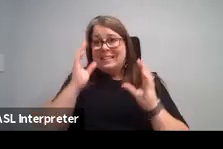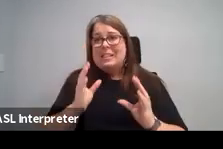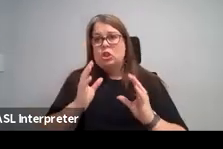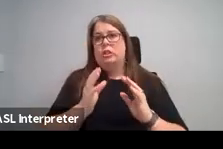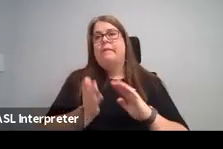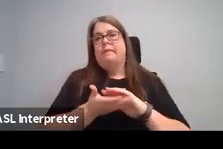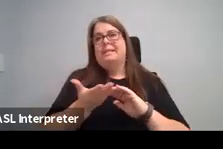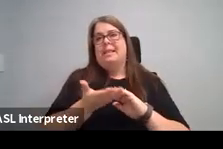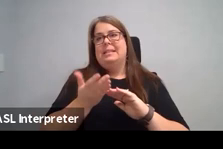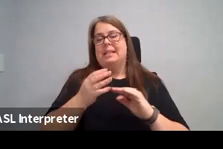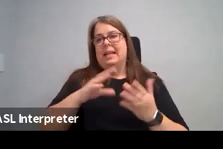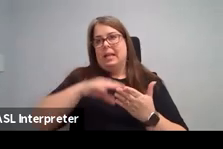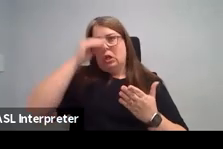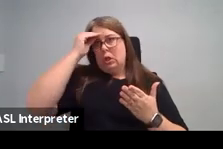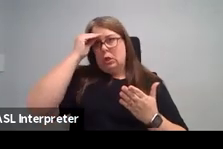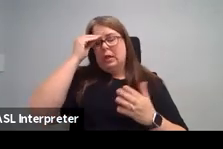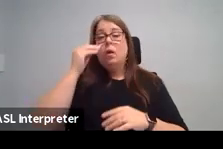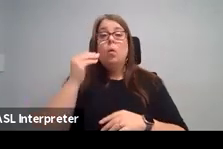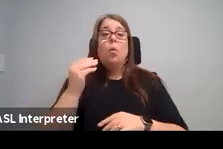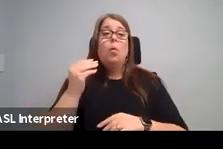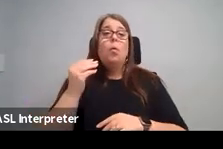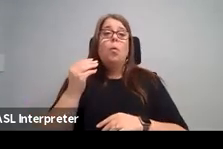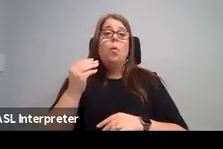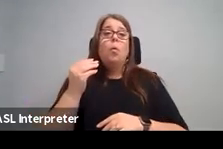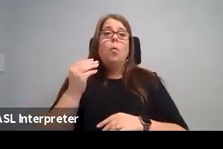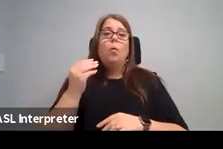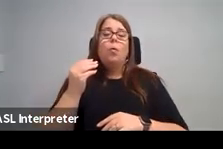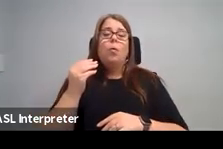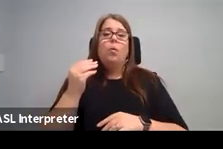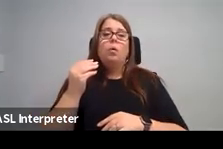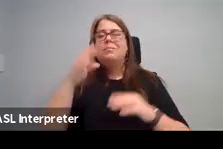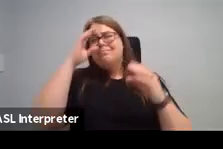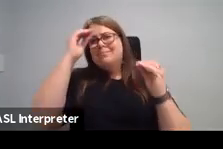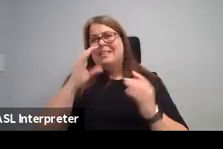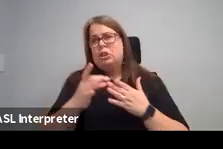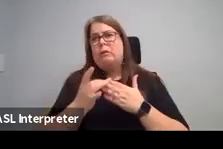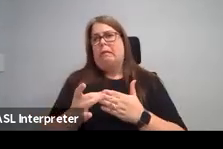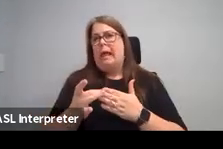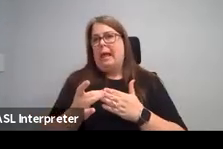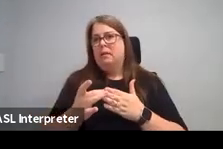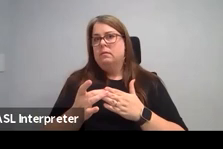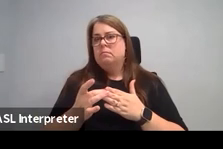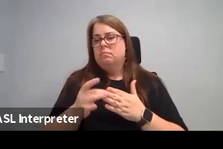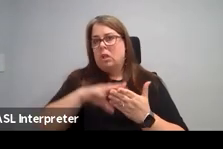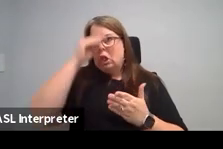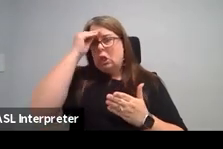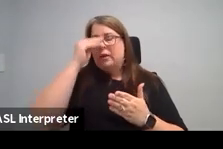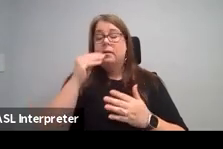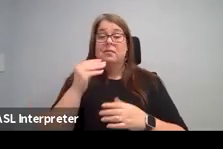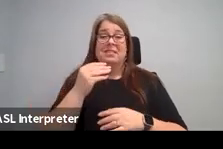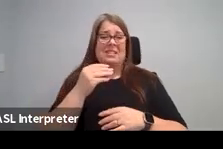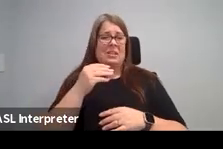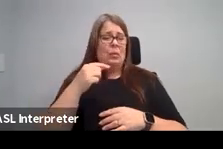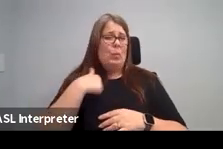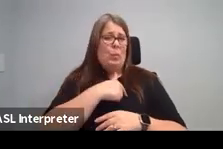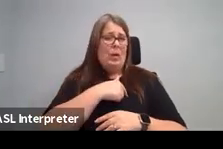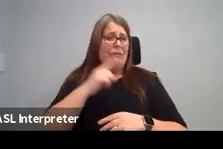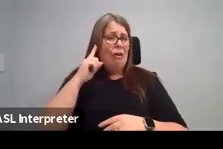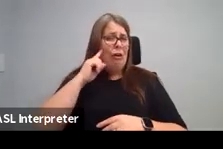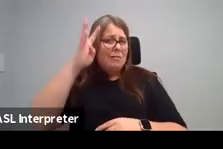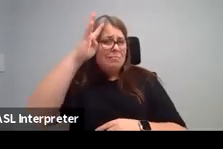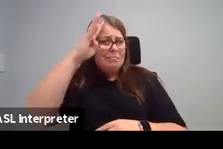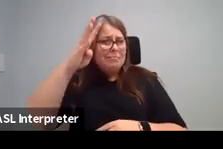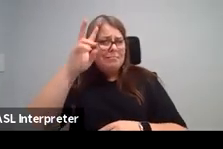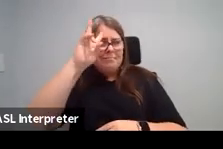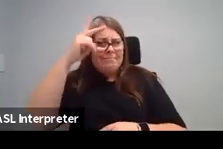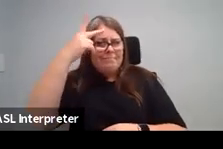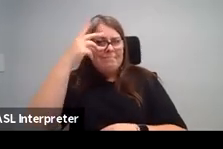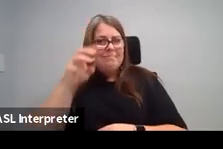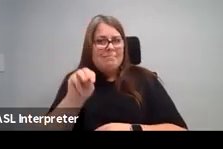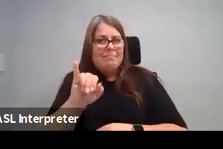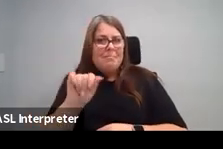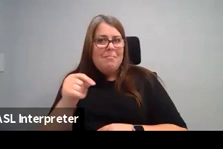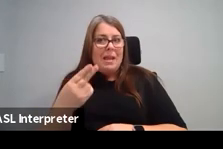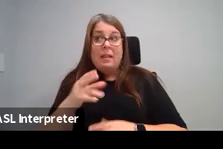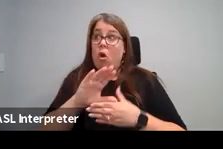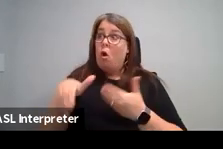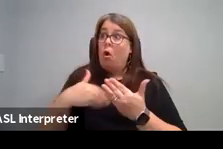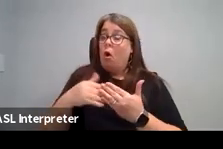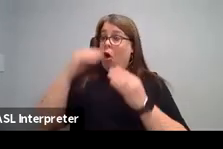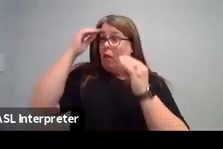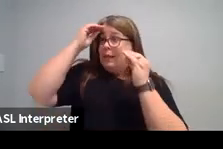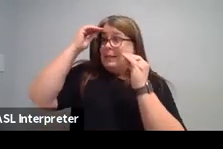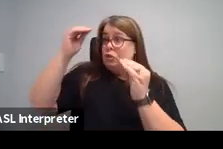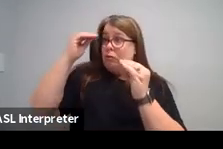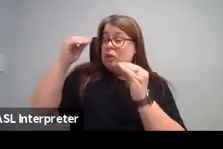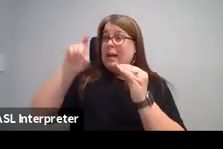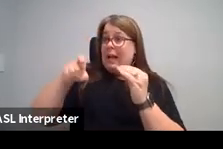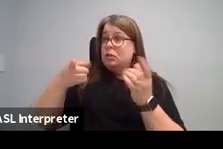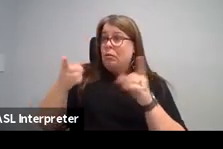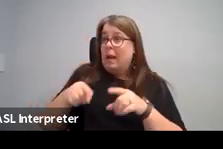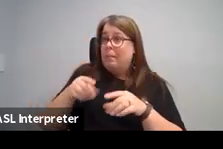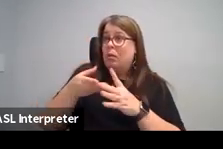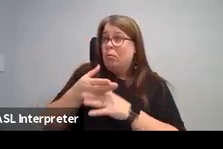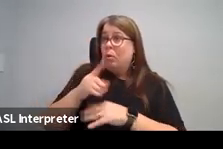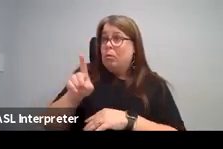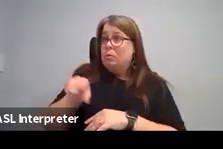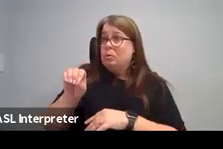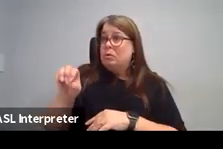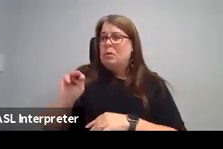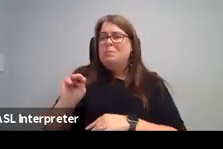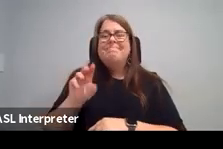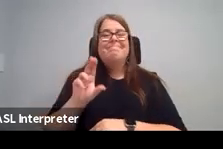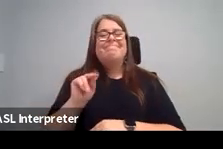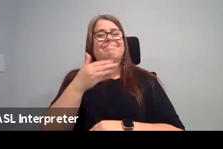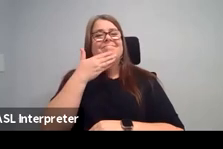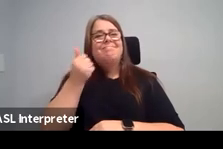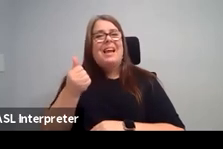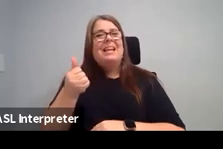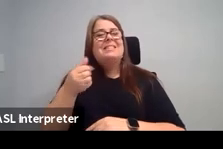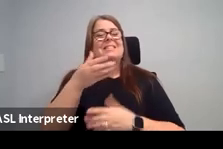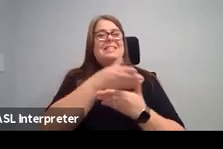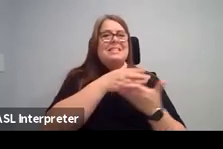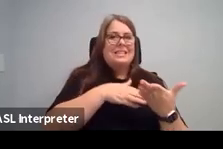Allison Frenzel : So one of the common myths is that all instructional minutes have to be done on zoom and actually there if there's a jet. There's a nice important balance between both synchronous and asynchronous learning that makes for best distance learning practice. So Joel, can you I'm